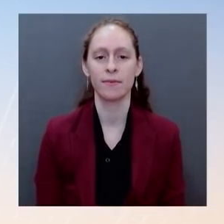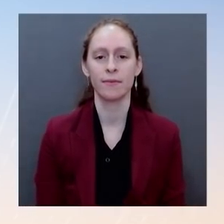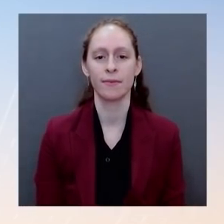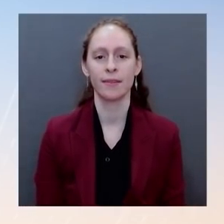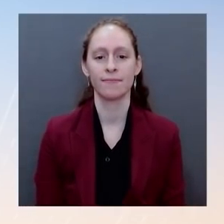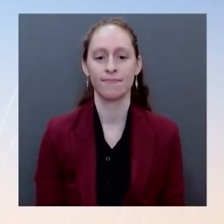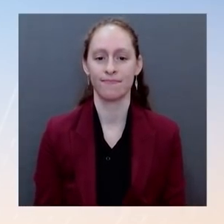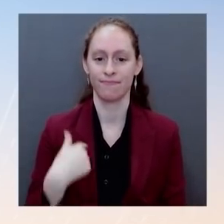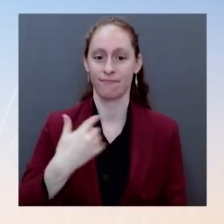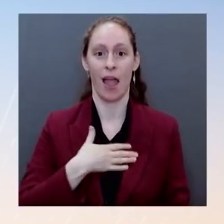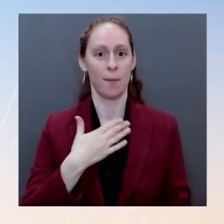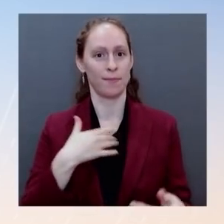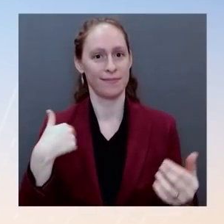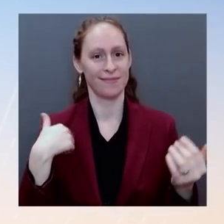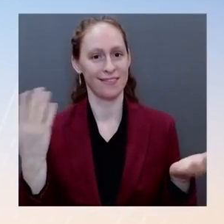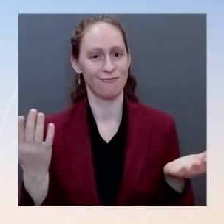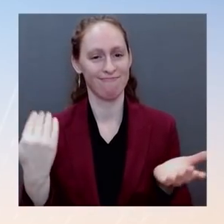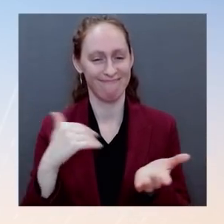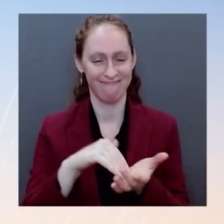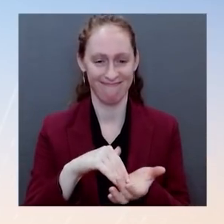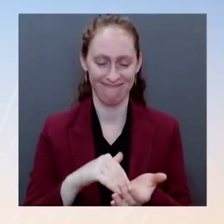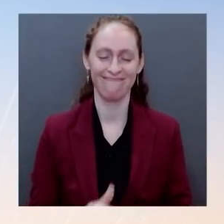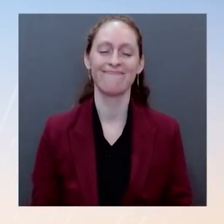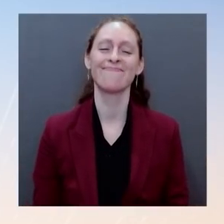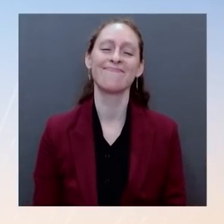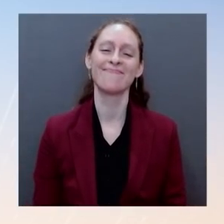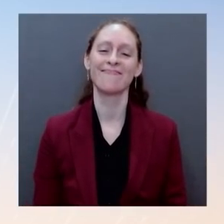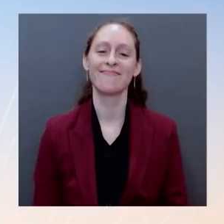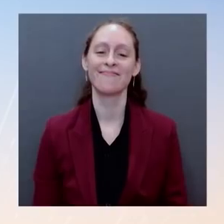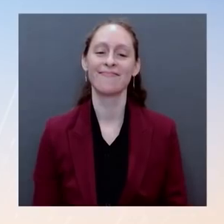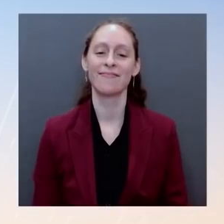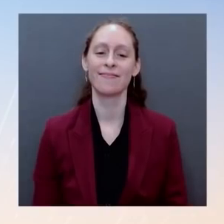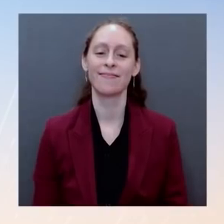I, just at the top, wanted to make a couple of points about --